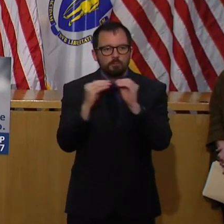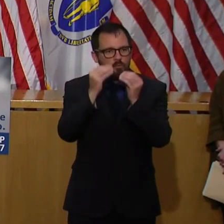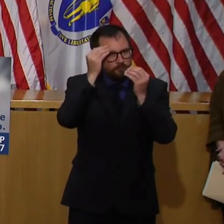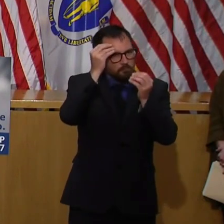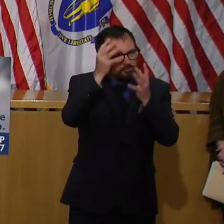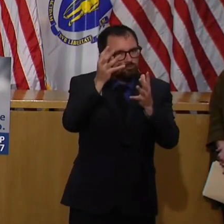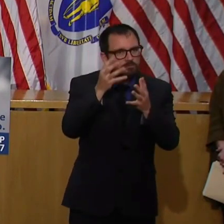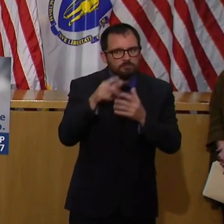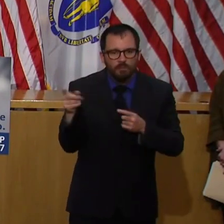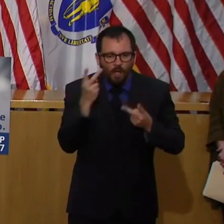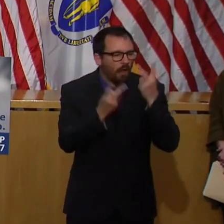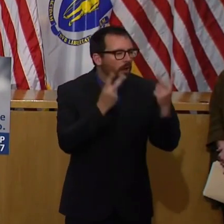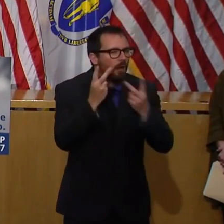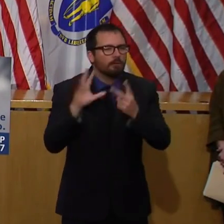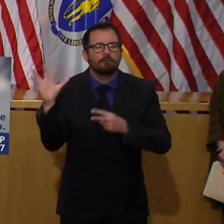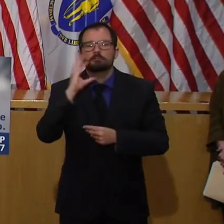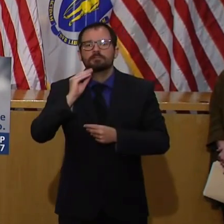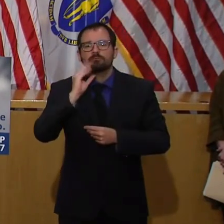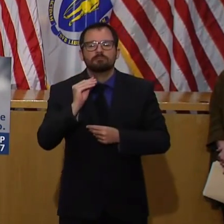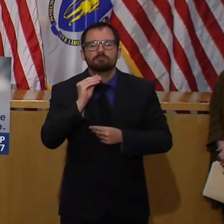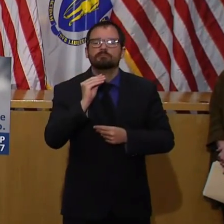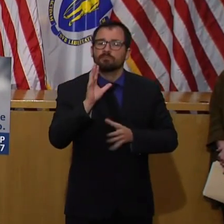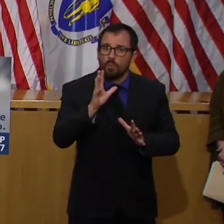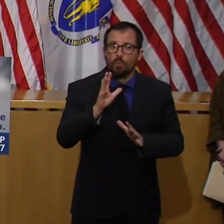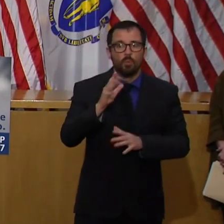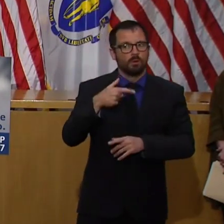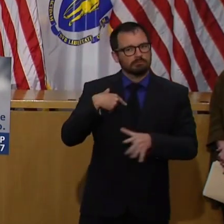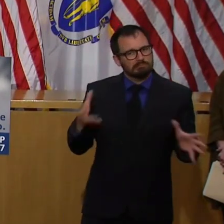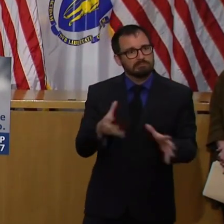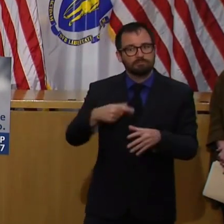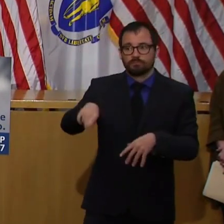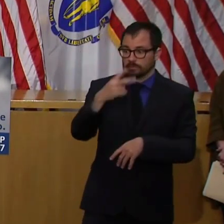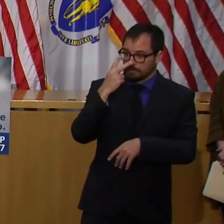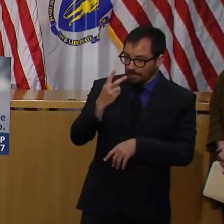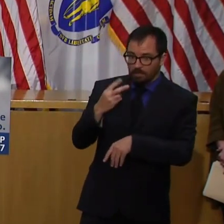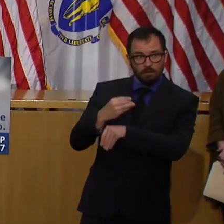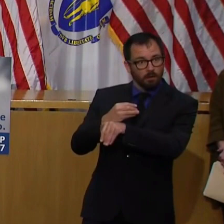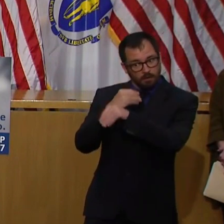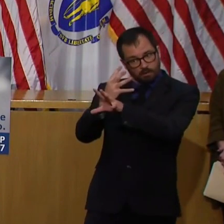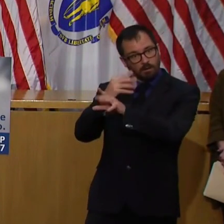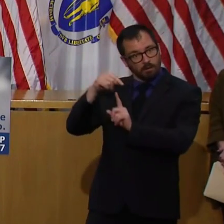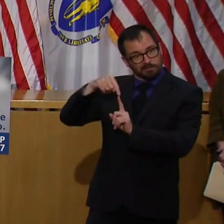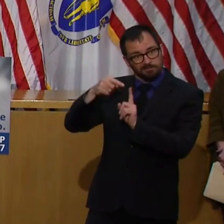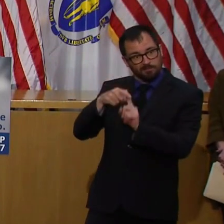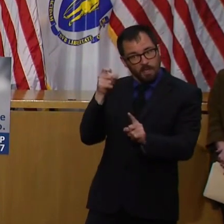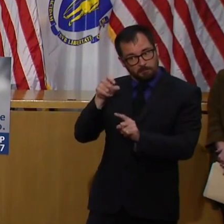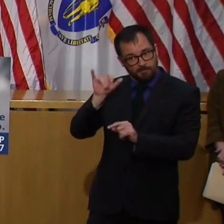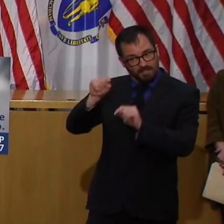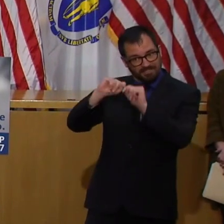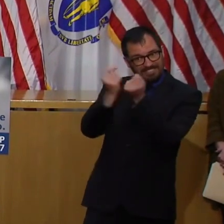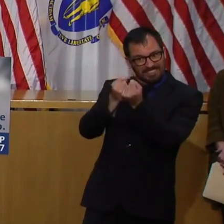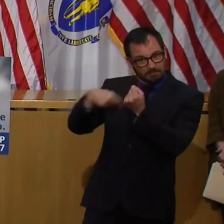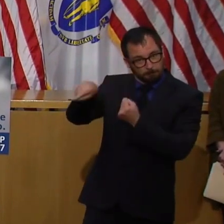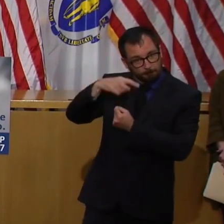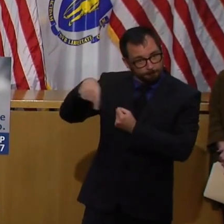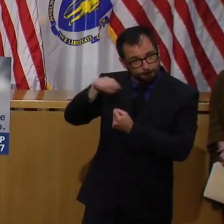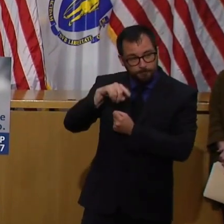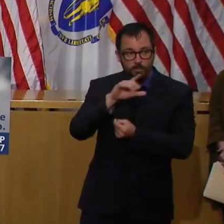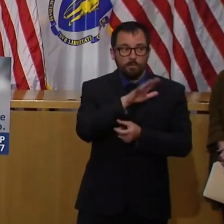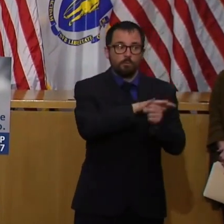THEY CALL. PLEASE, IF YOU ARE CONTACTED BY THE COLLABORATIVE, PLEASE TAKE THE CALL AND PROVIDE THE